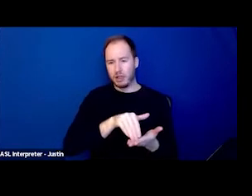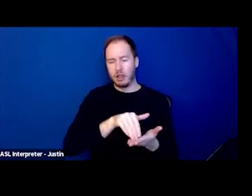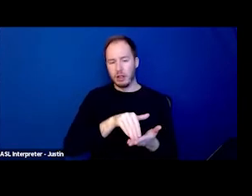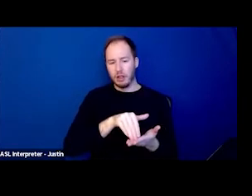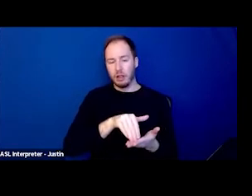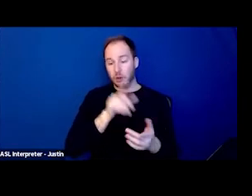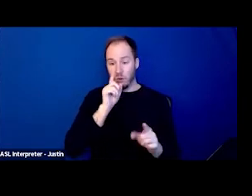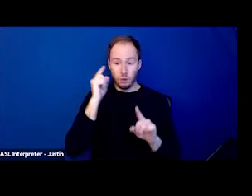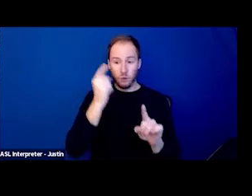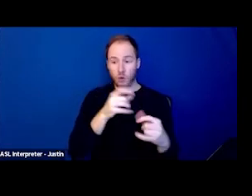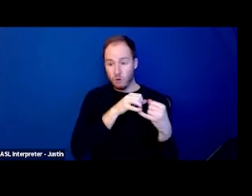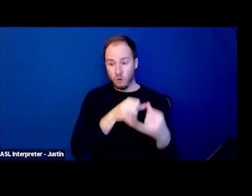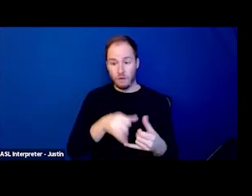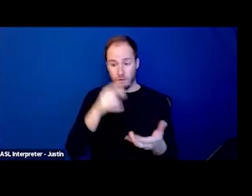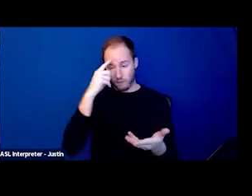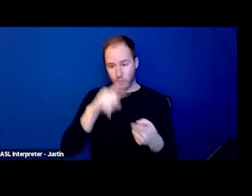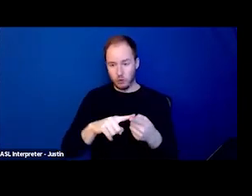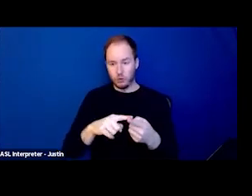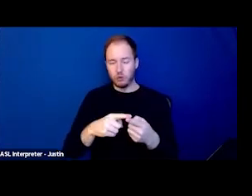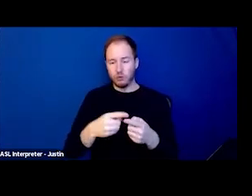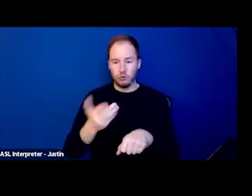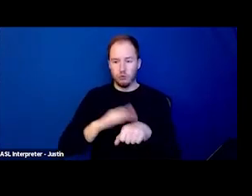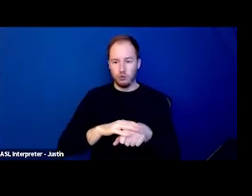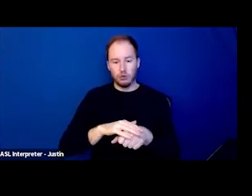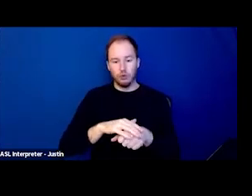The goal of that grant was to increase Texas' in-state answer rate,